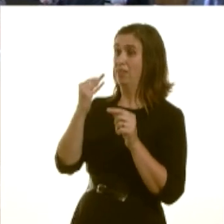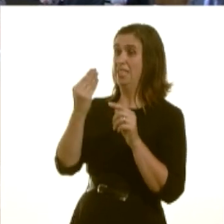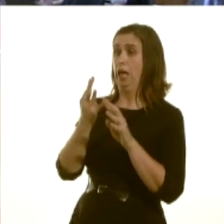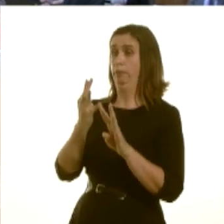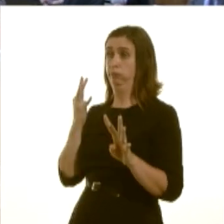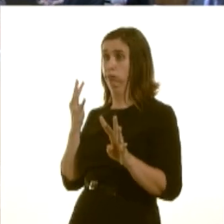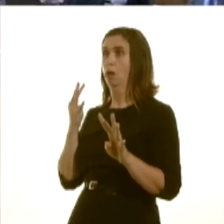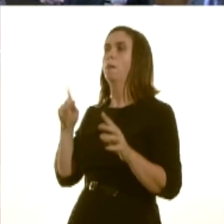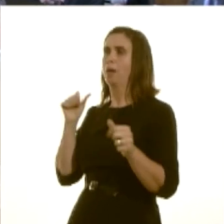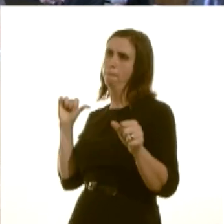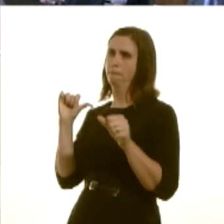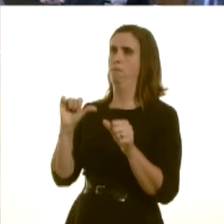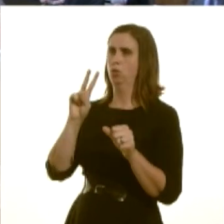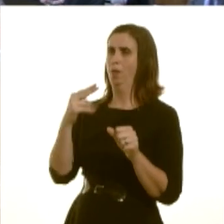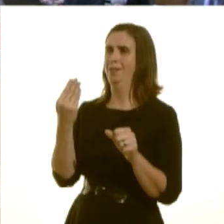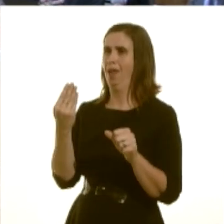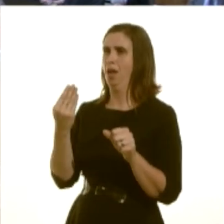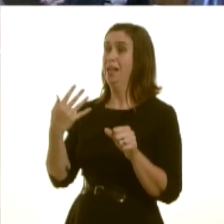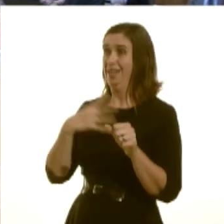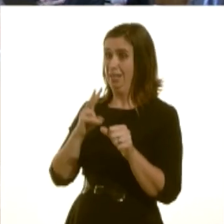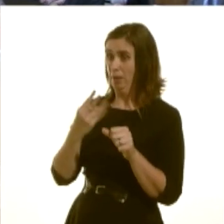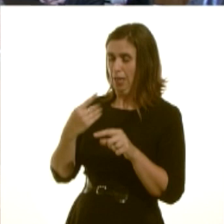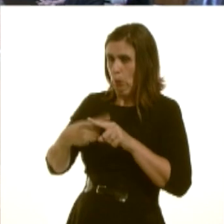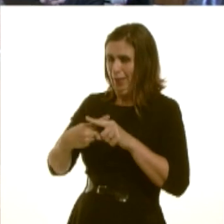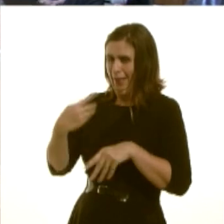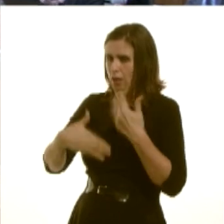It intends to treat the remainder as quickly as possible. Saturday clinics have been introduced